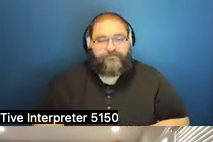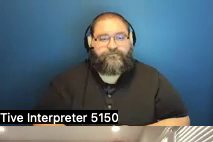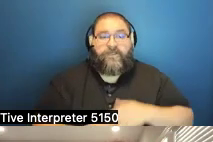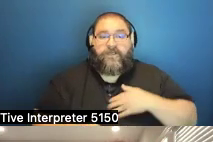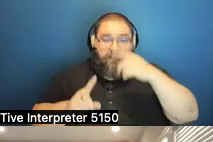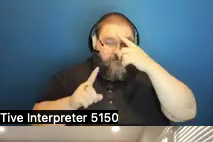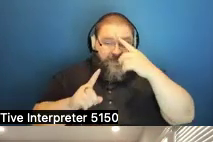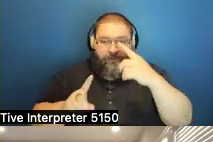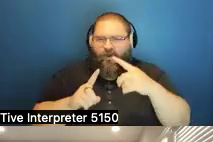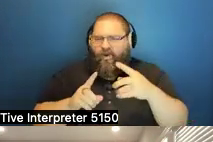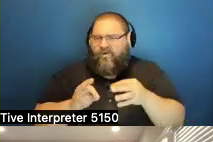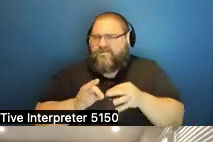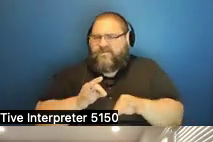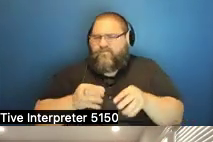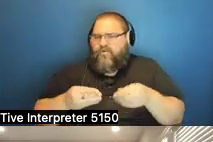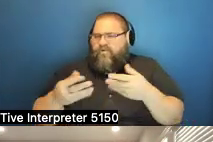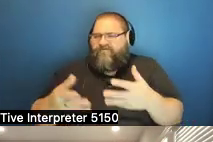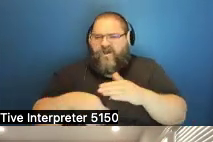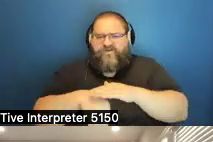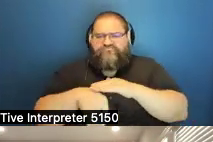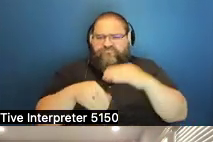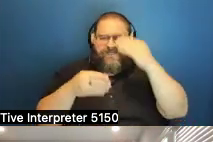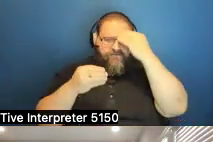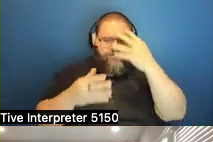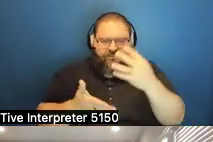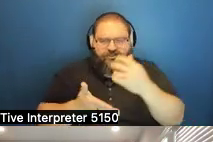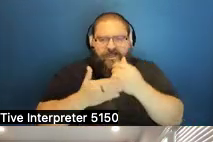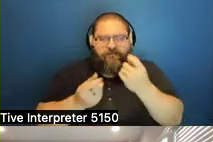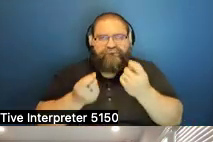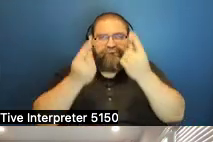simply provide the information and help you understand some of the signs and